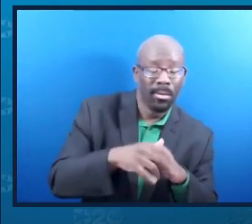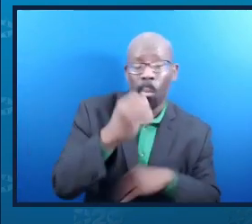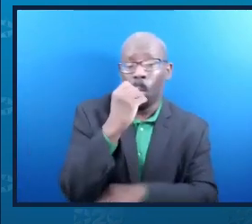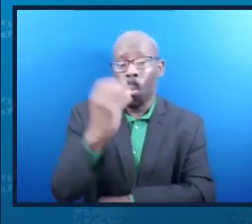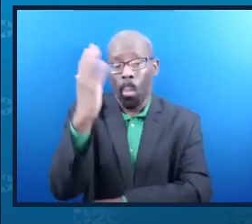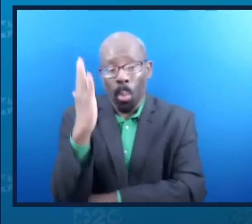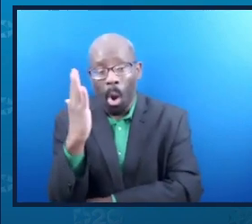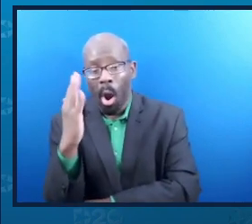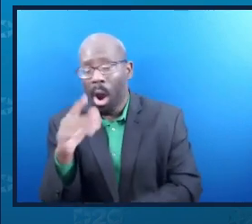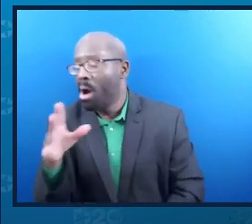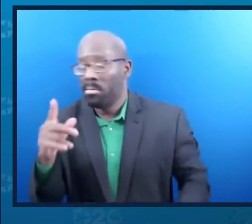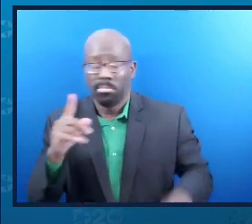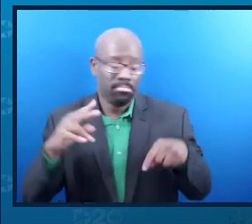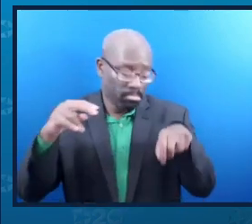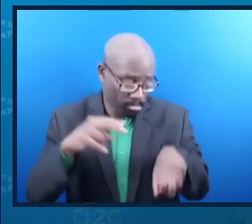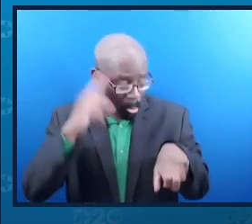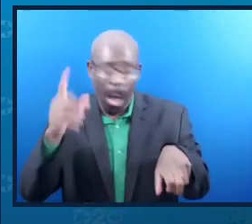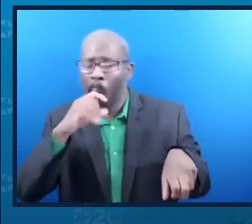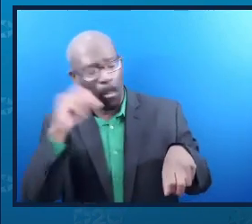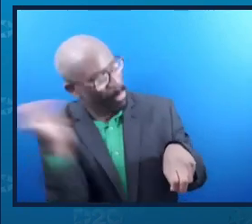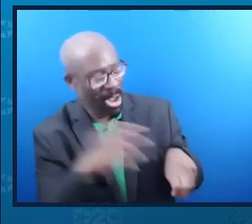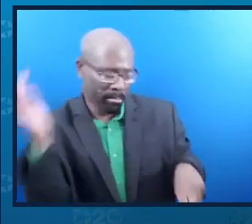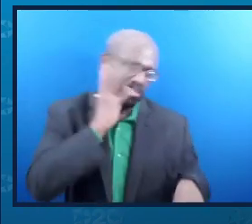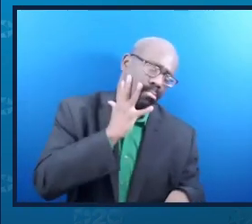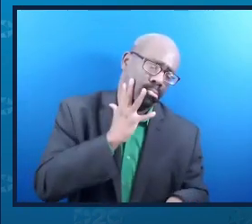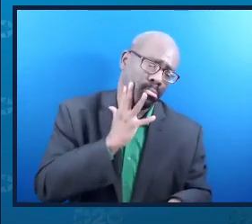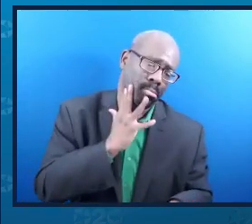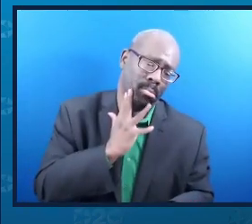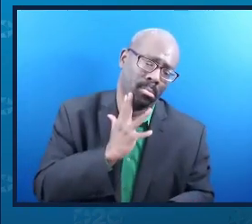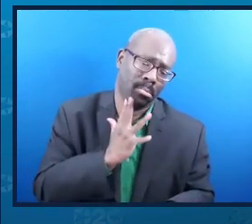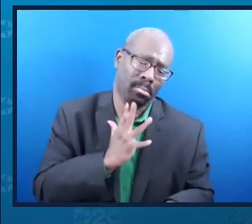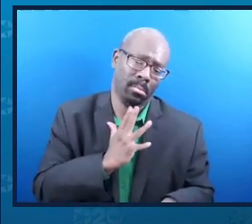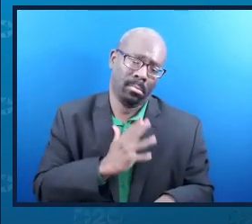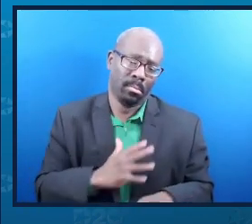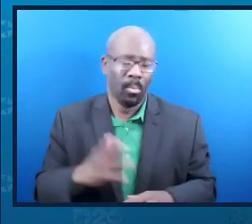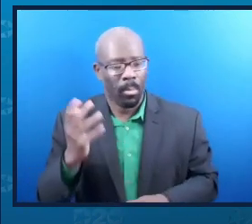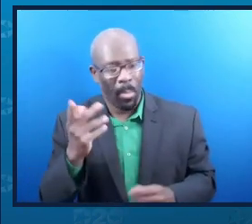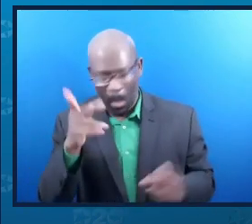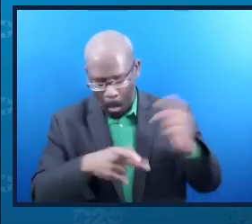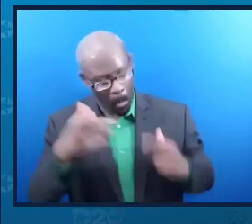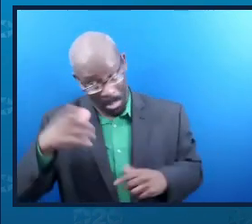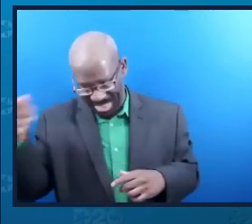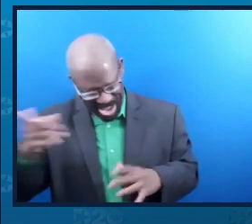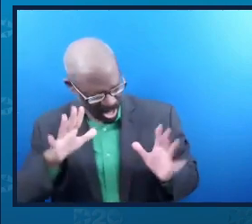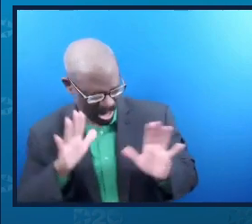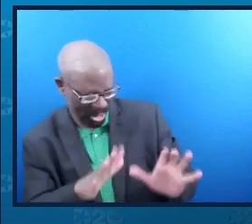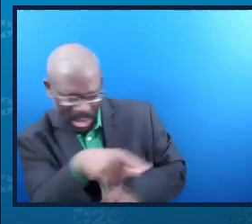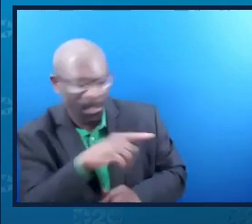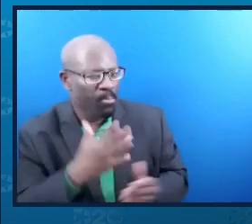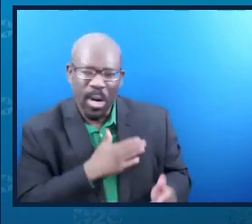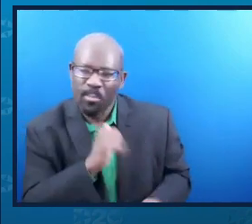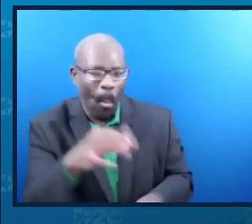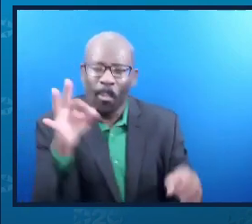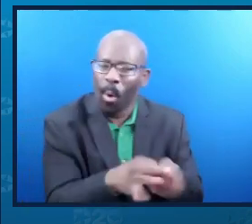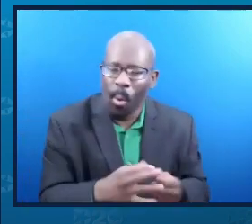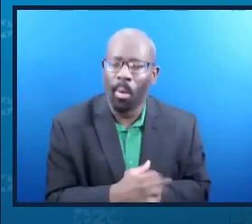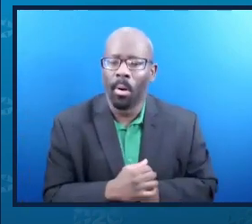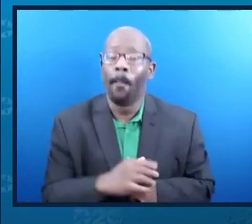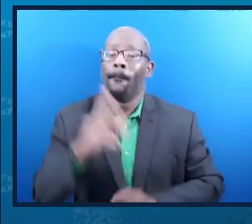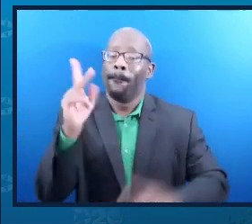BEATEN FOR TRYING TO VOTE.